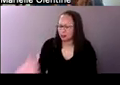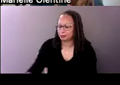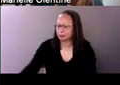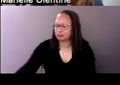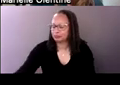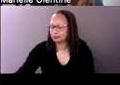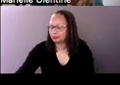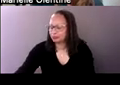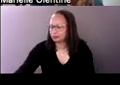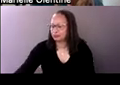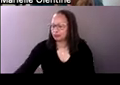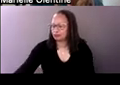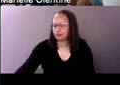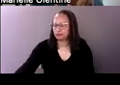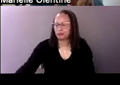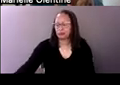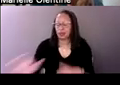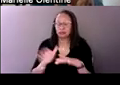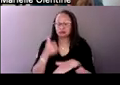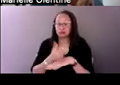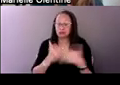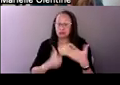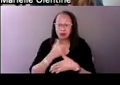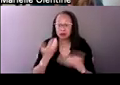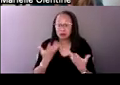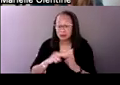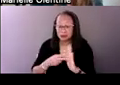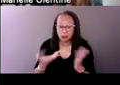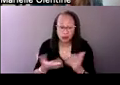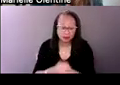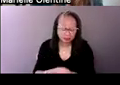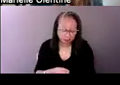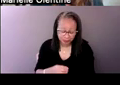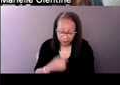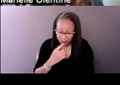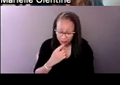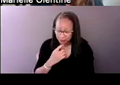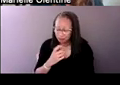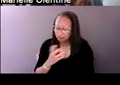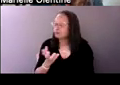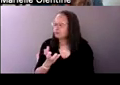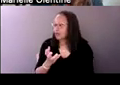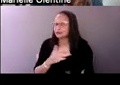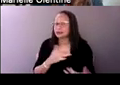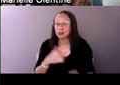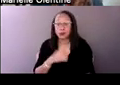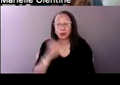It's not about giving your film over to somebody else who you think will save your film, because that